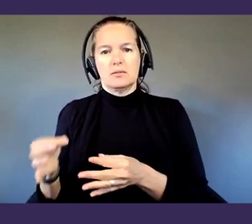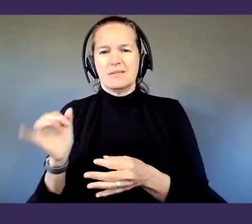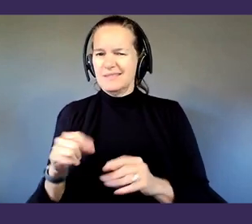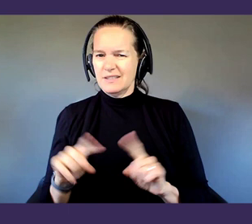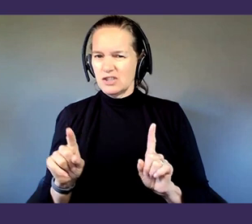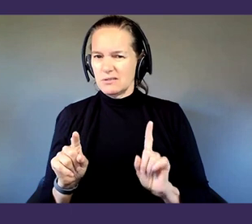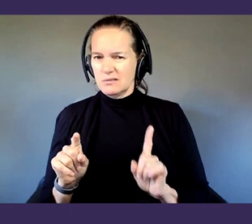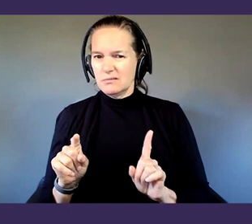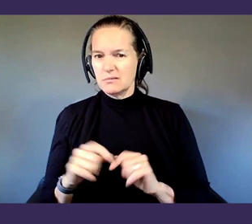Next slide, please.